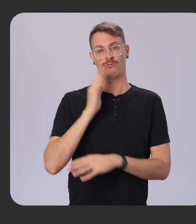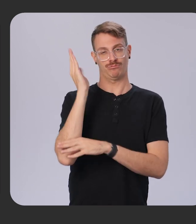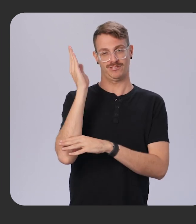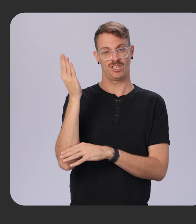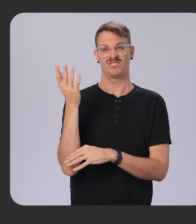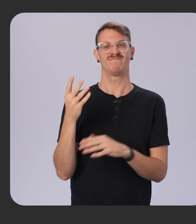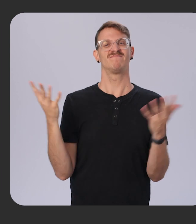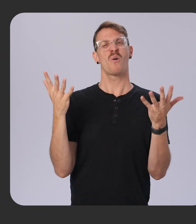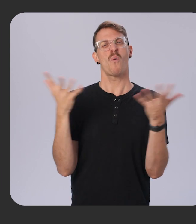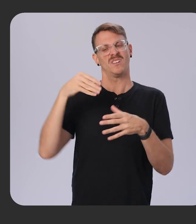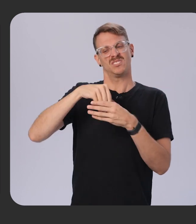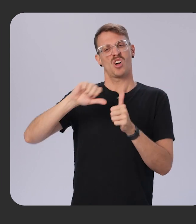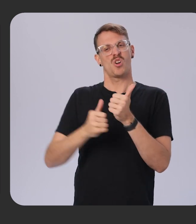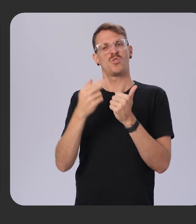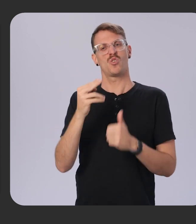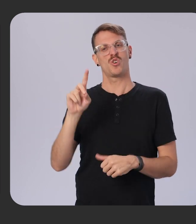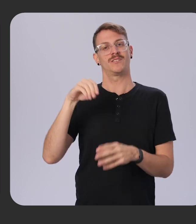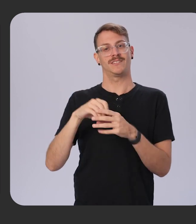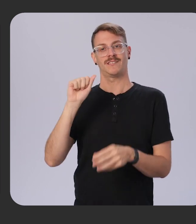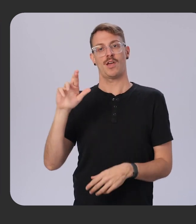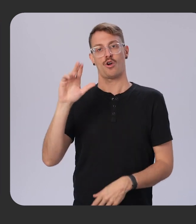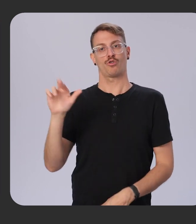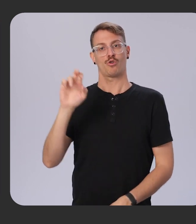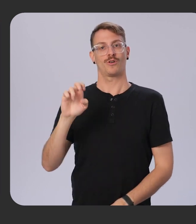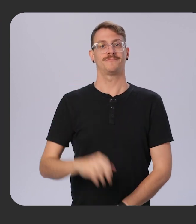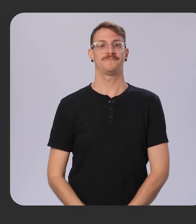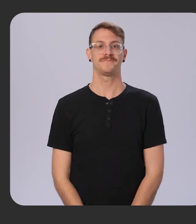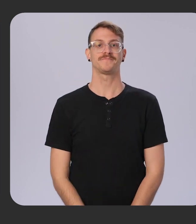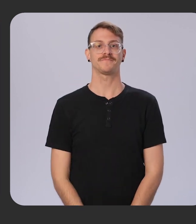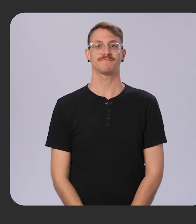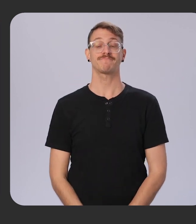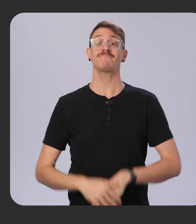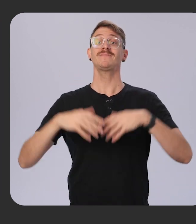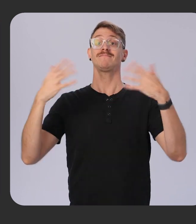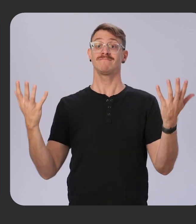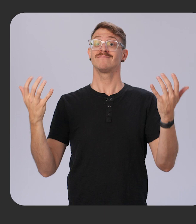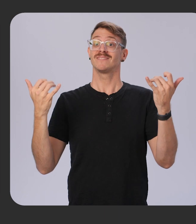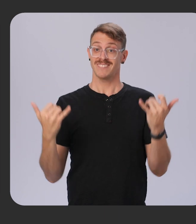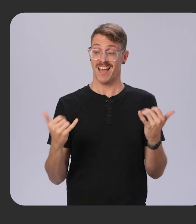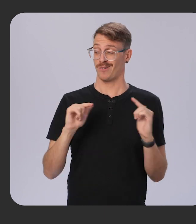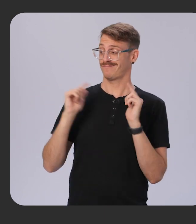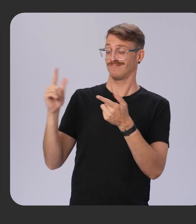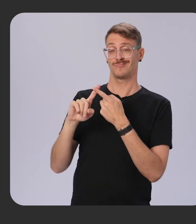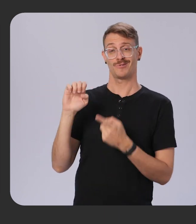"What's Under the Hood in ARCore." And now, I'll hand it over to Eric